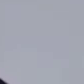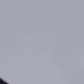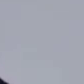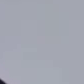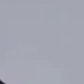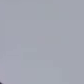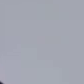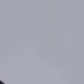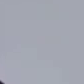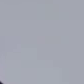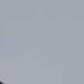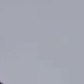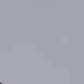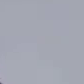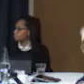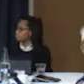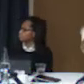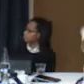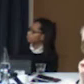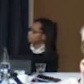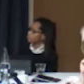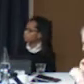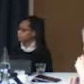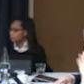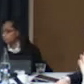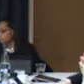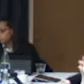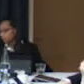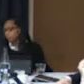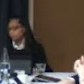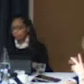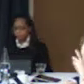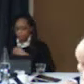I am very happy to take any questions now. Well Tim, thank you for that update and particularly for the reassurance.